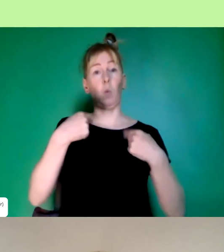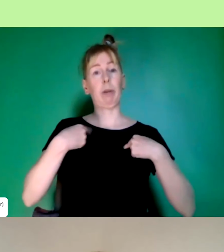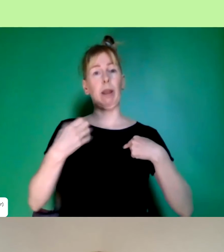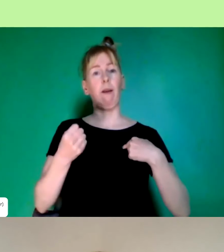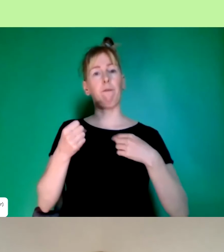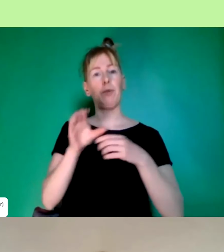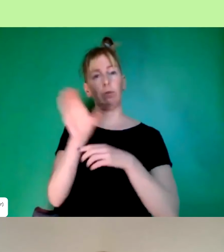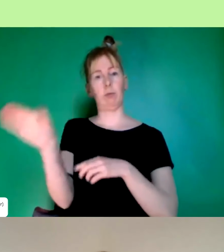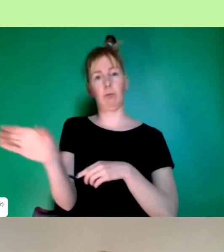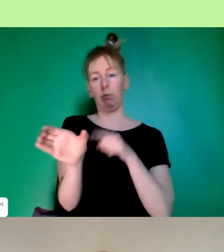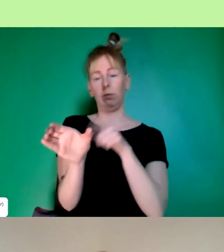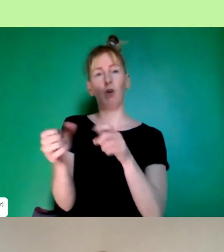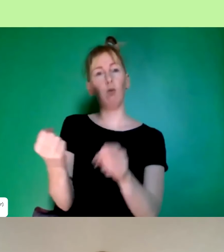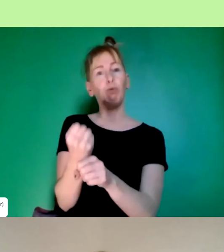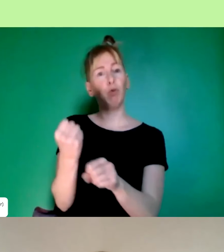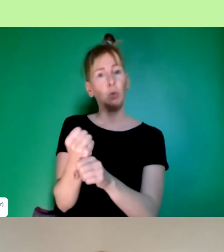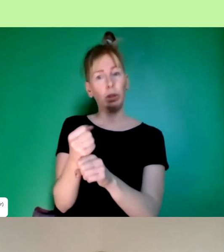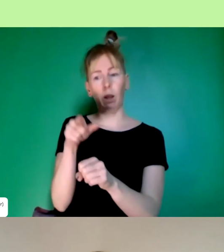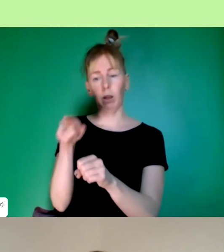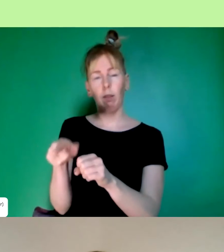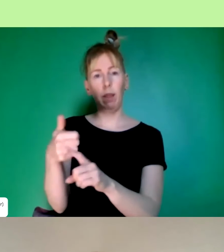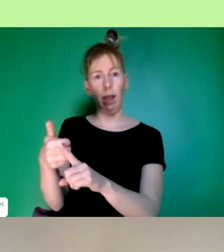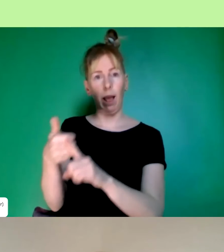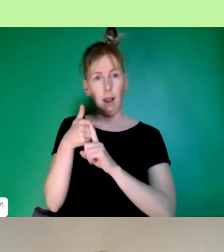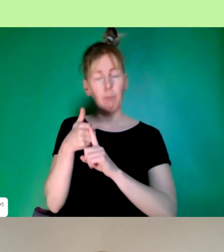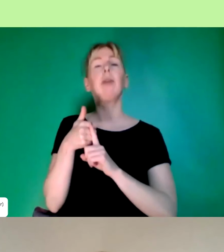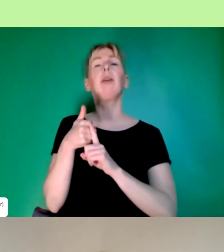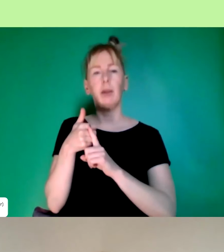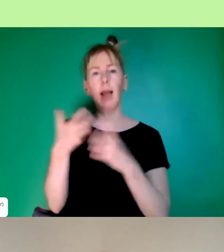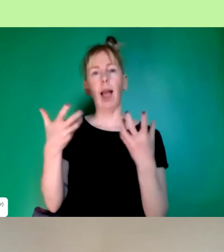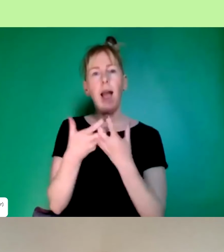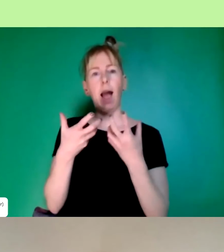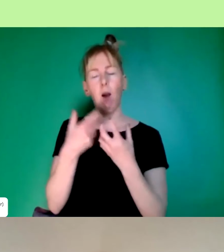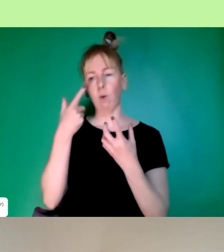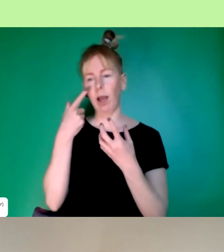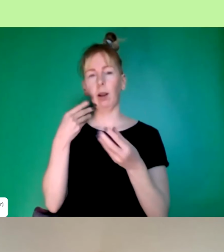producing new work, that is not going to further the damage to the earth right?